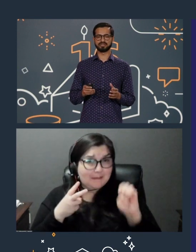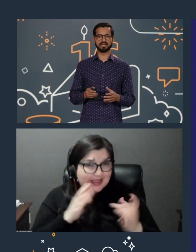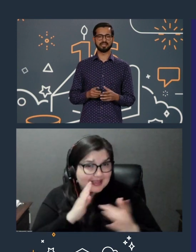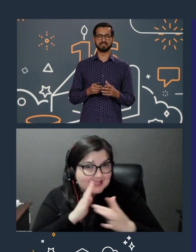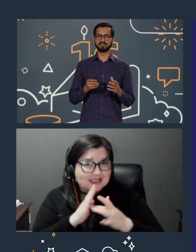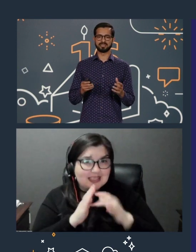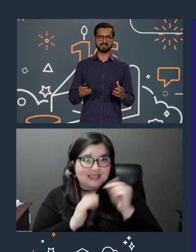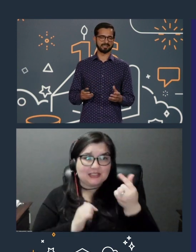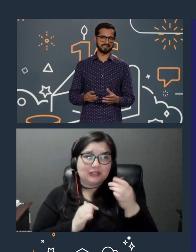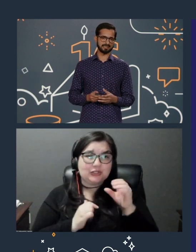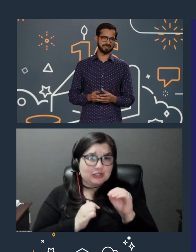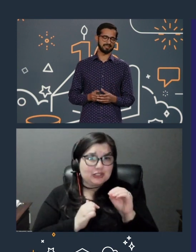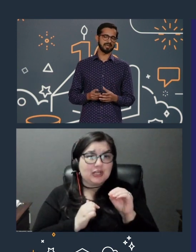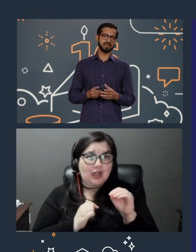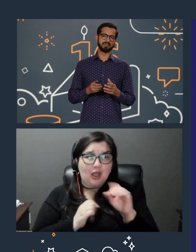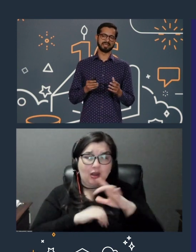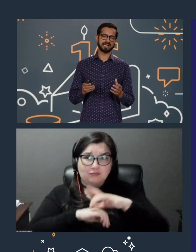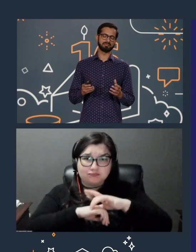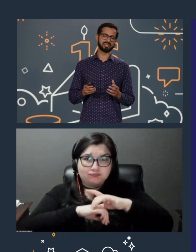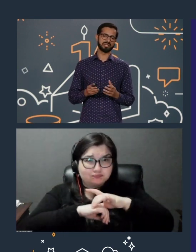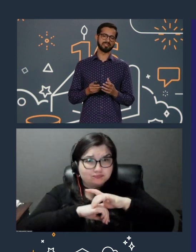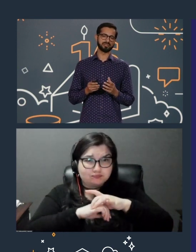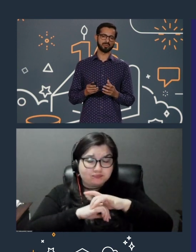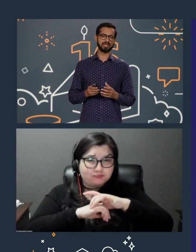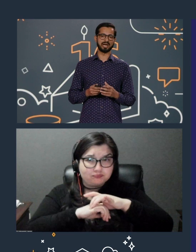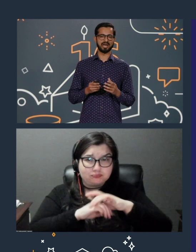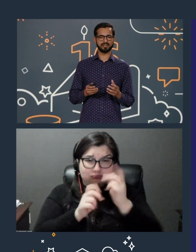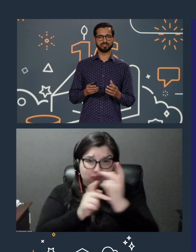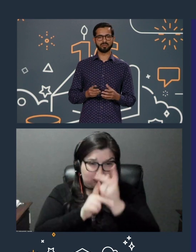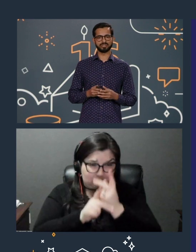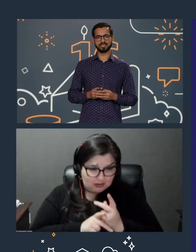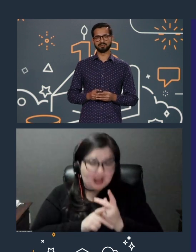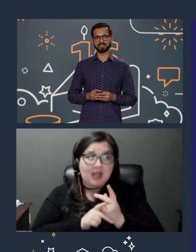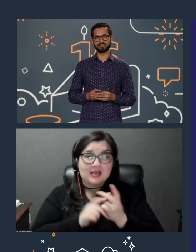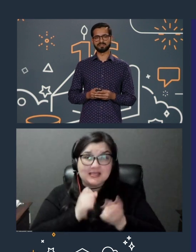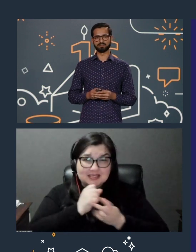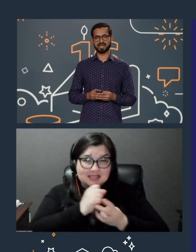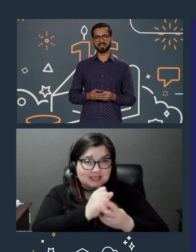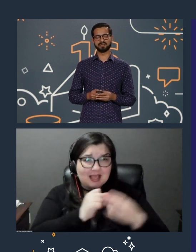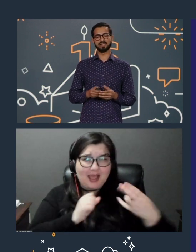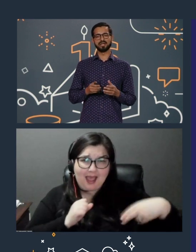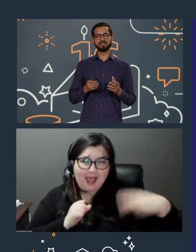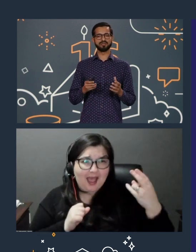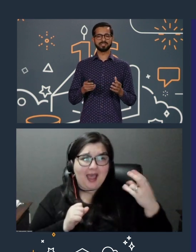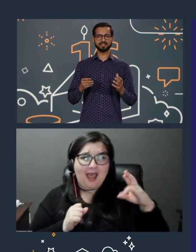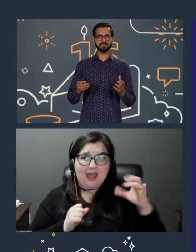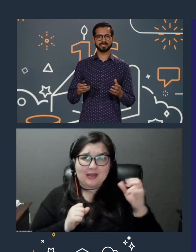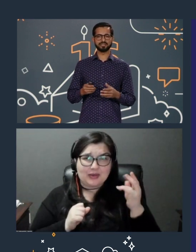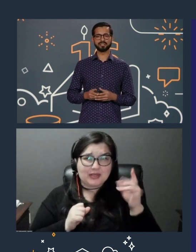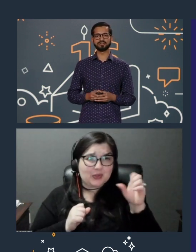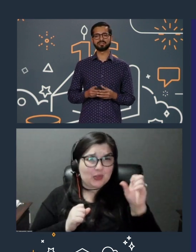insulating earth as a data set by capturing and storing high resolution images of the planet to research institutes